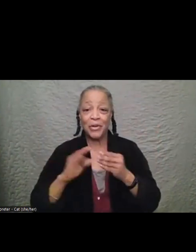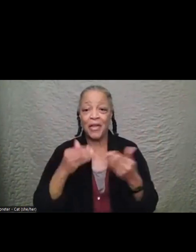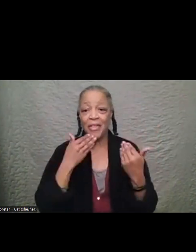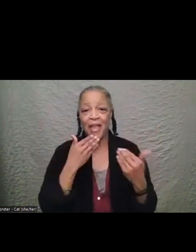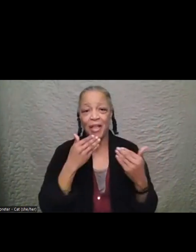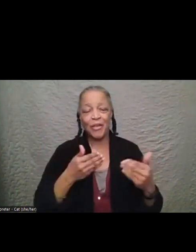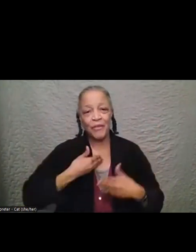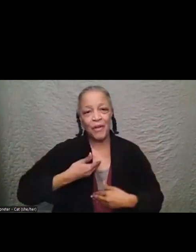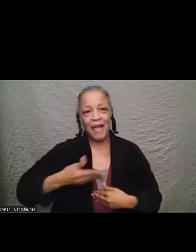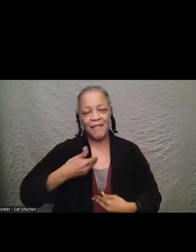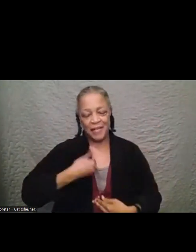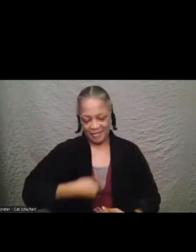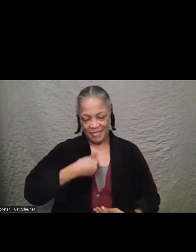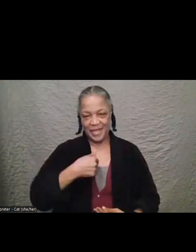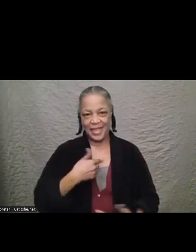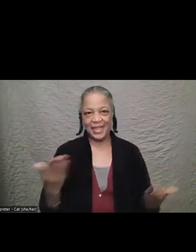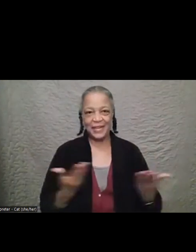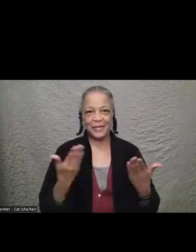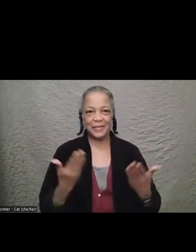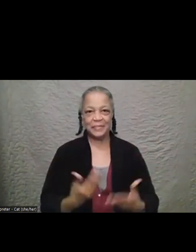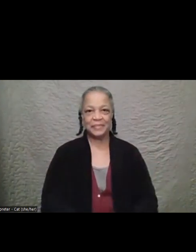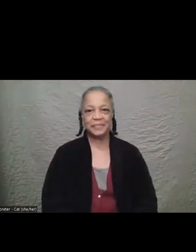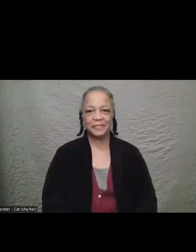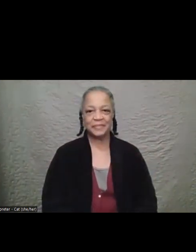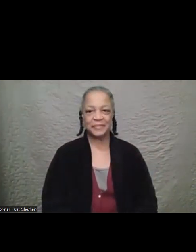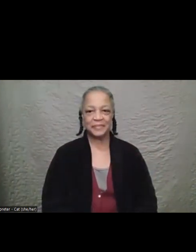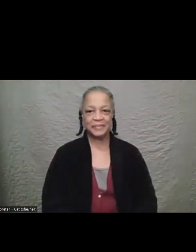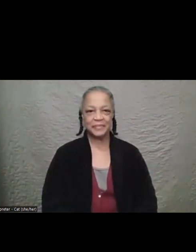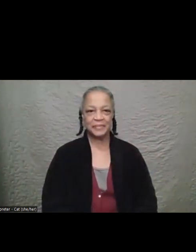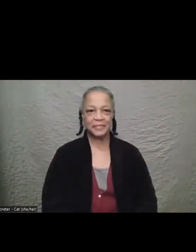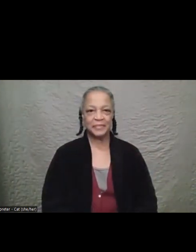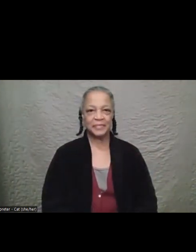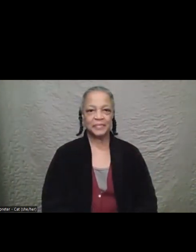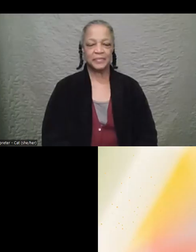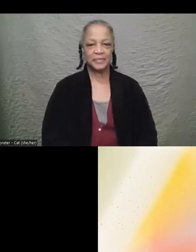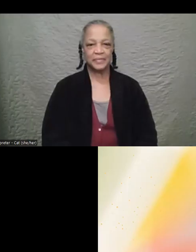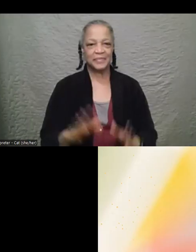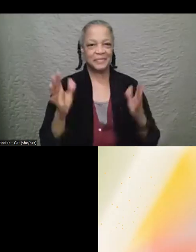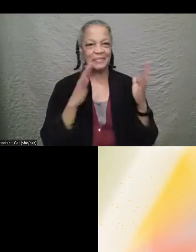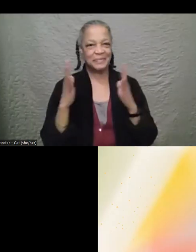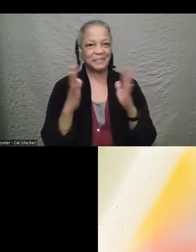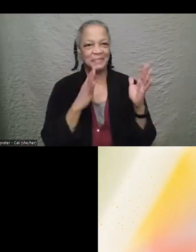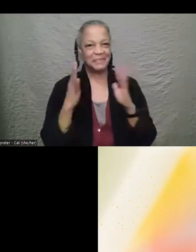Thank you so much, Jensen.